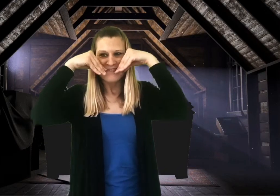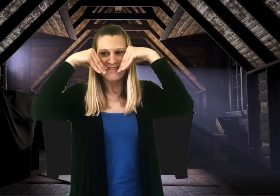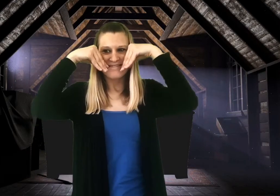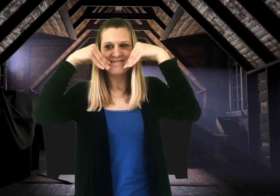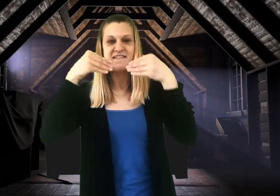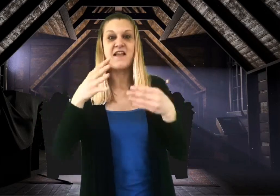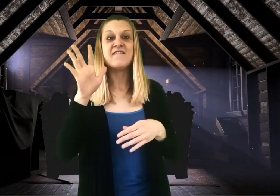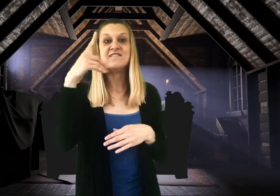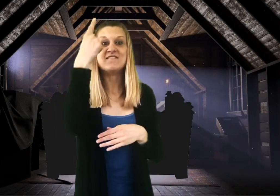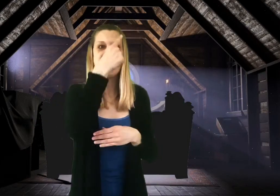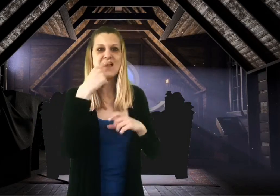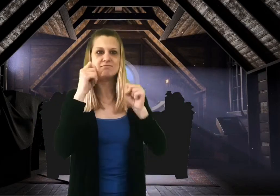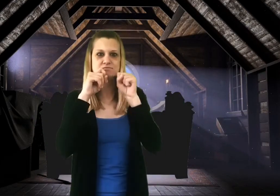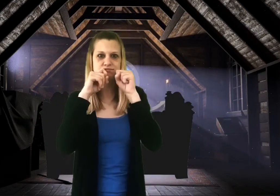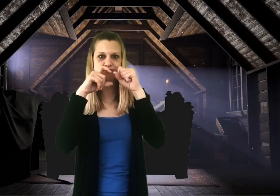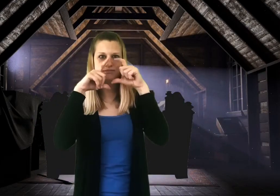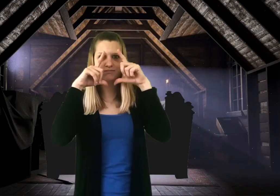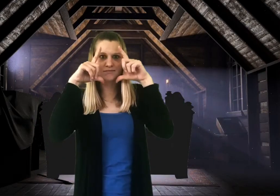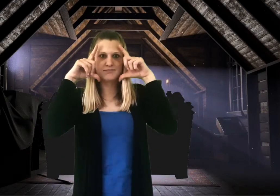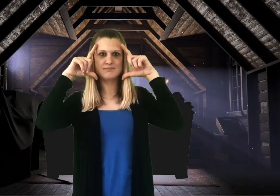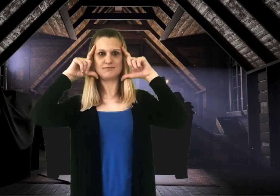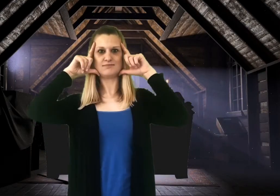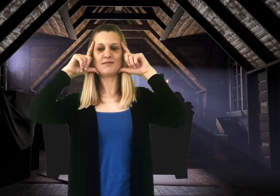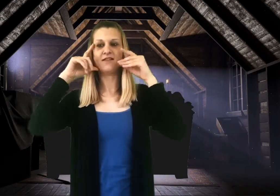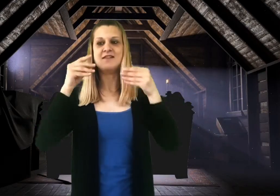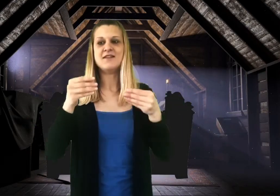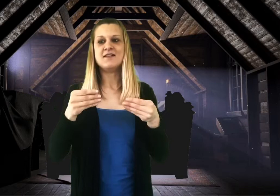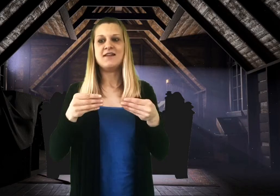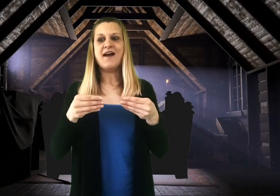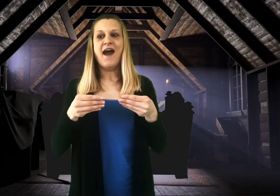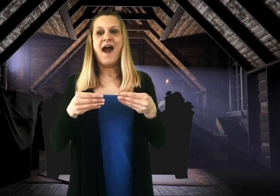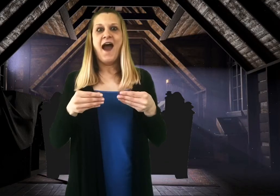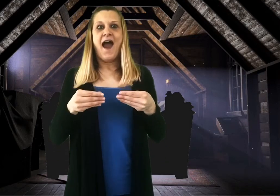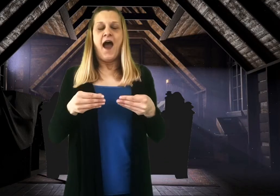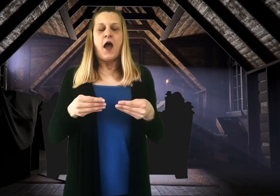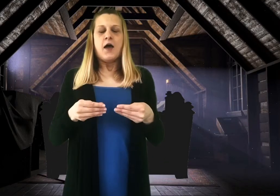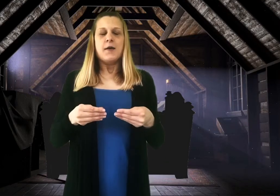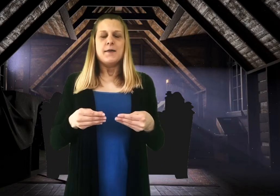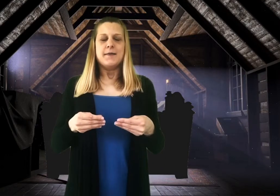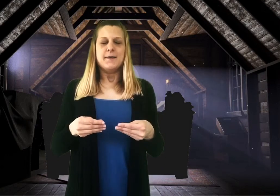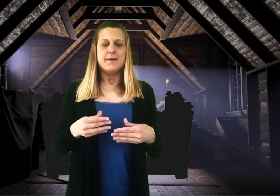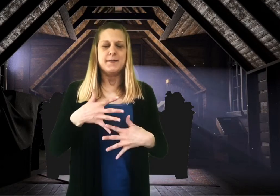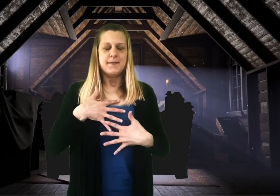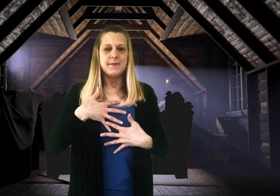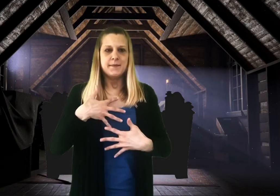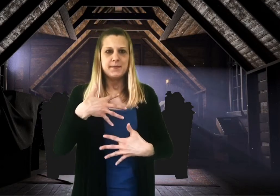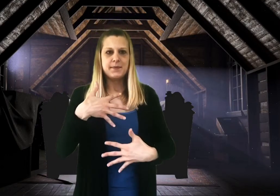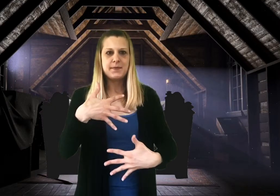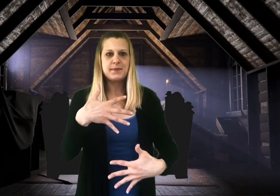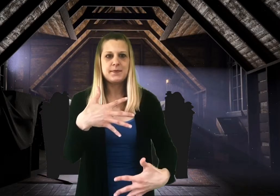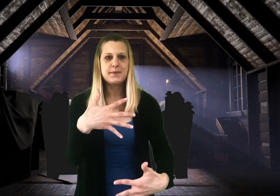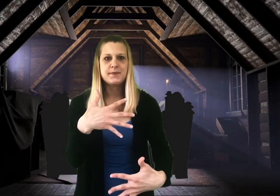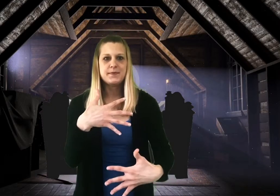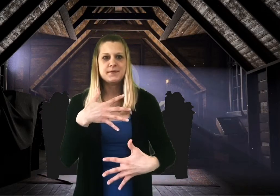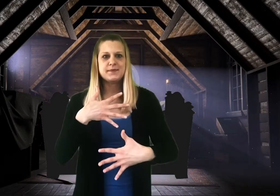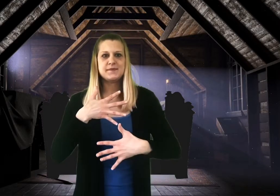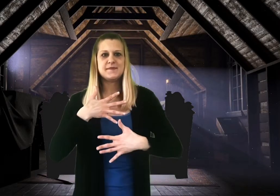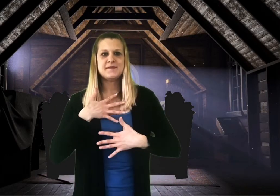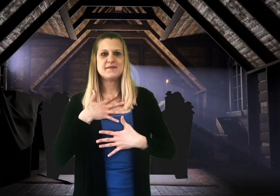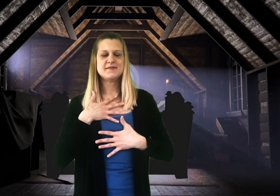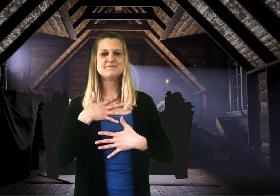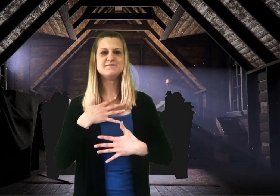The color was rushing to his cheeks. Then the old man took a deep breath, and suddenly,